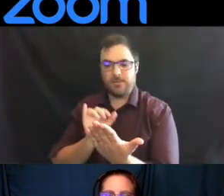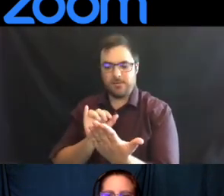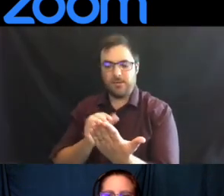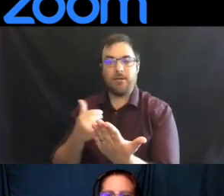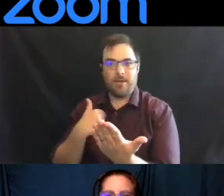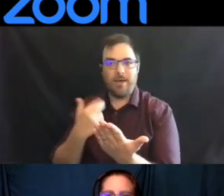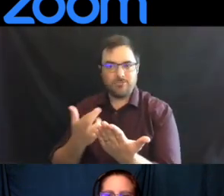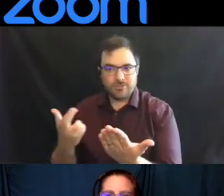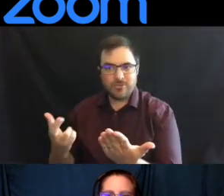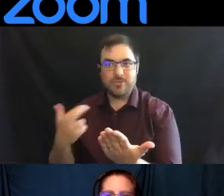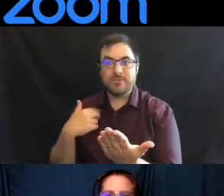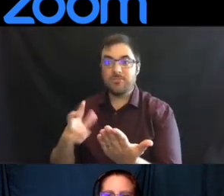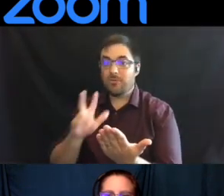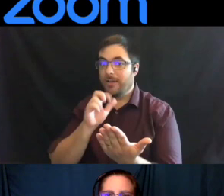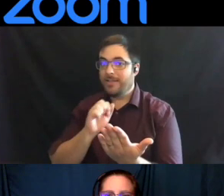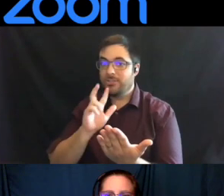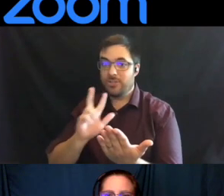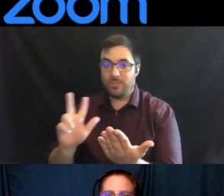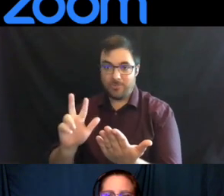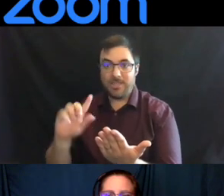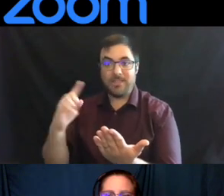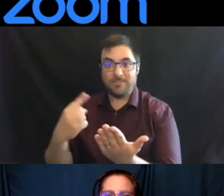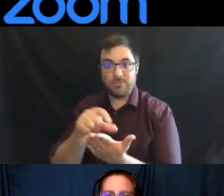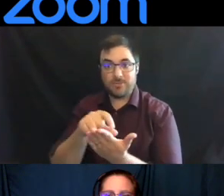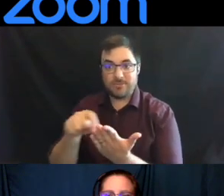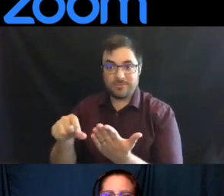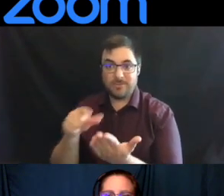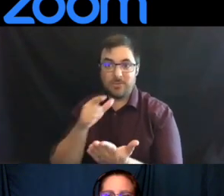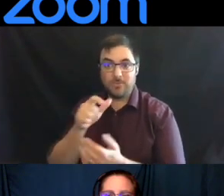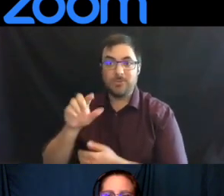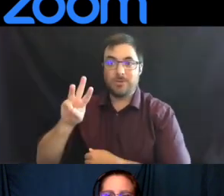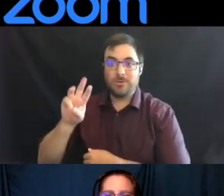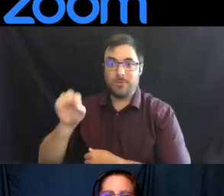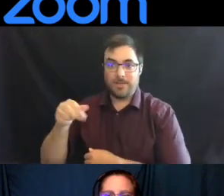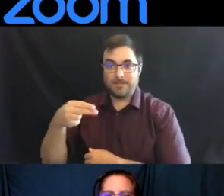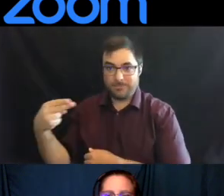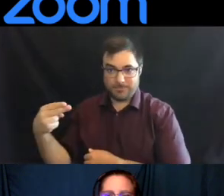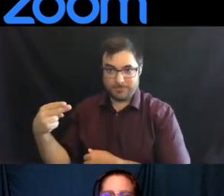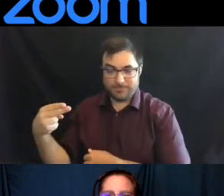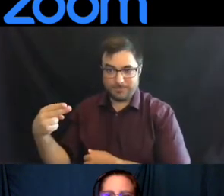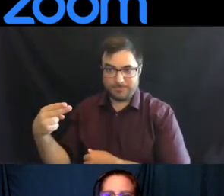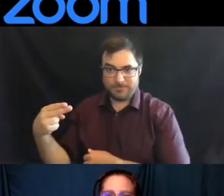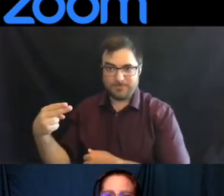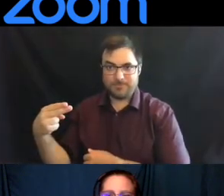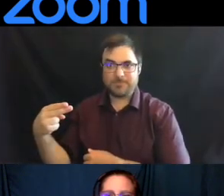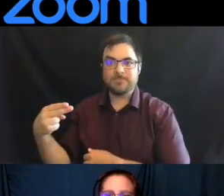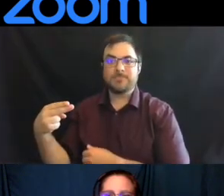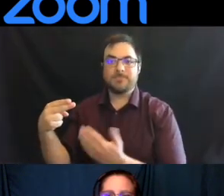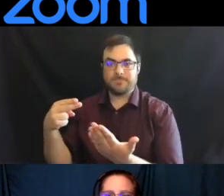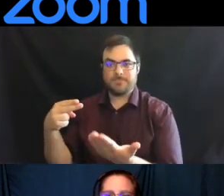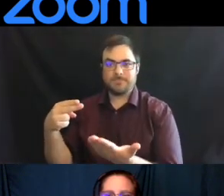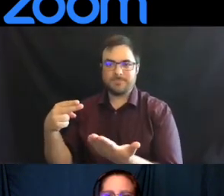after age three and the first one that's listed is WESP and we...it's a very short letter. So we